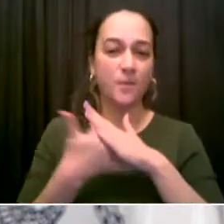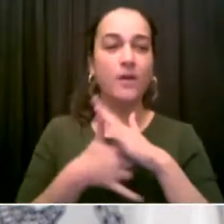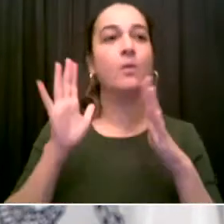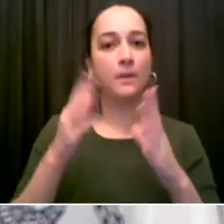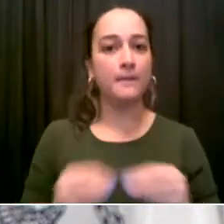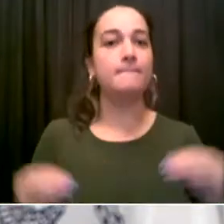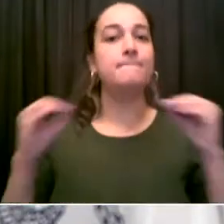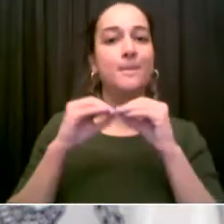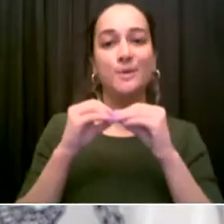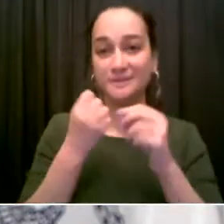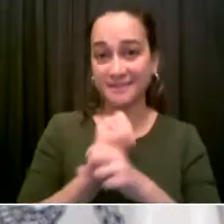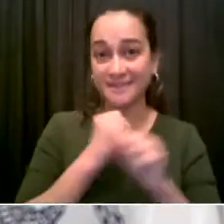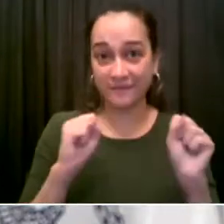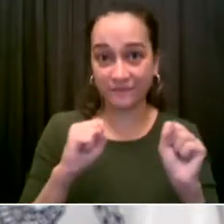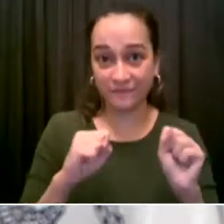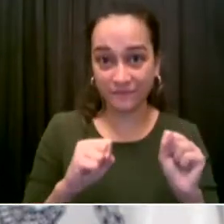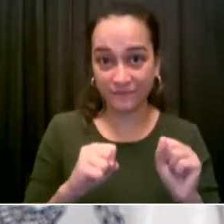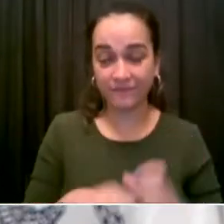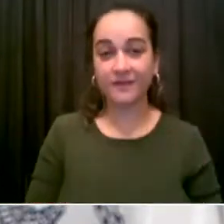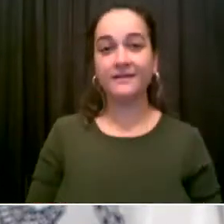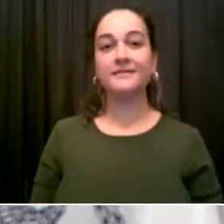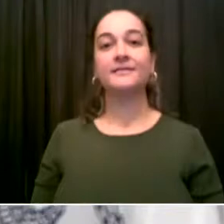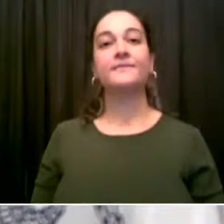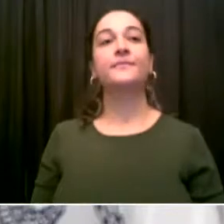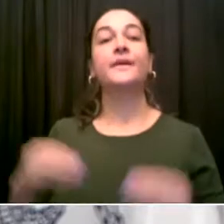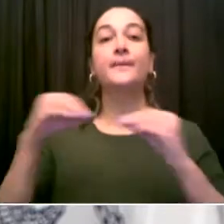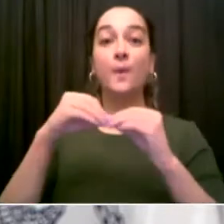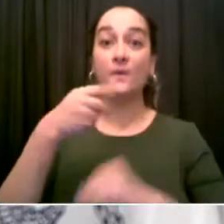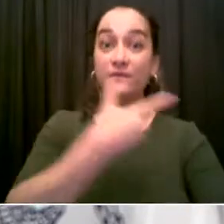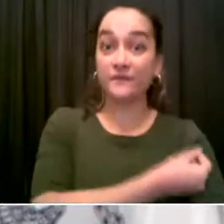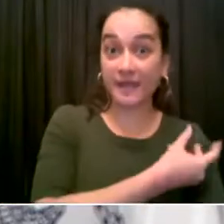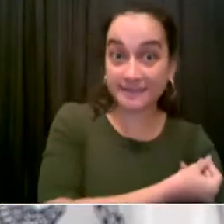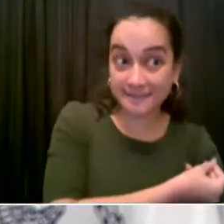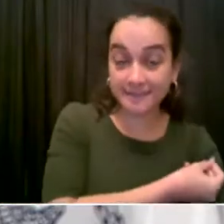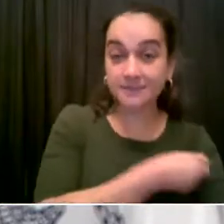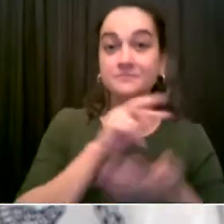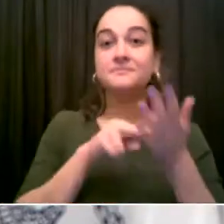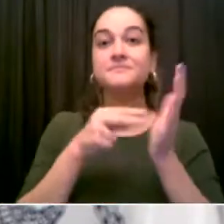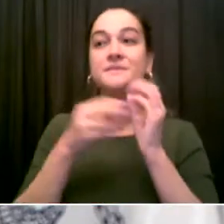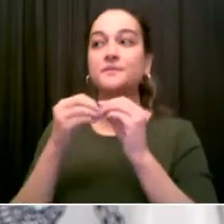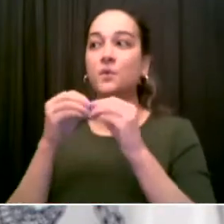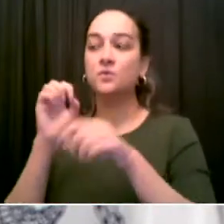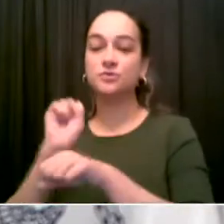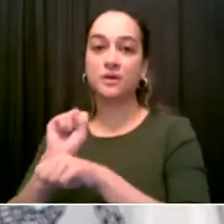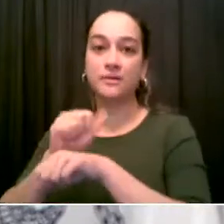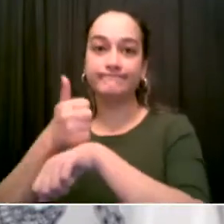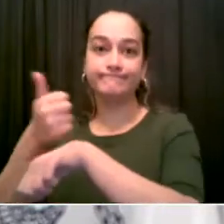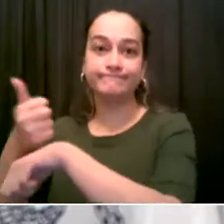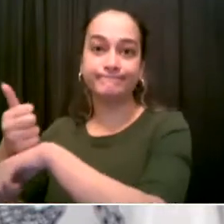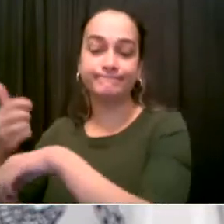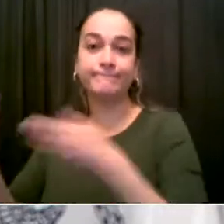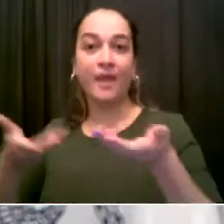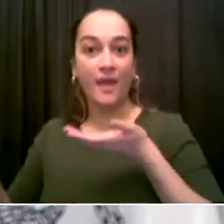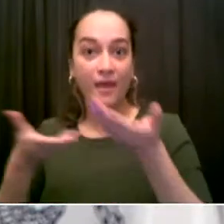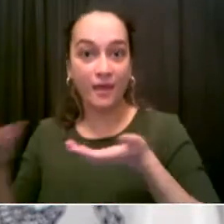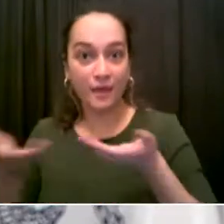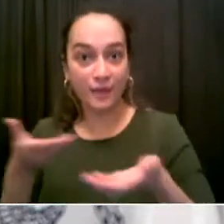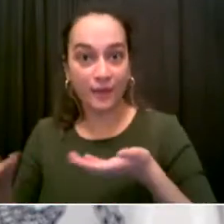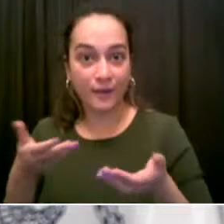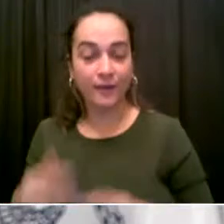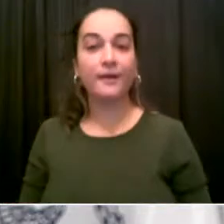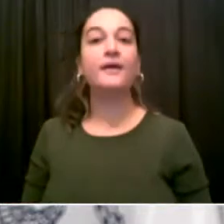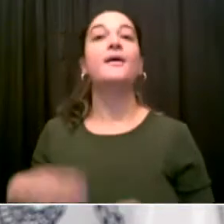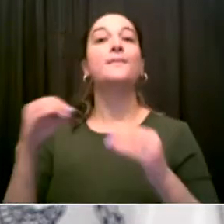GET.